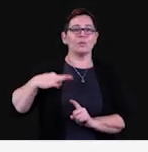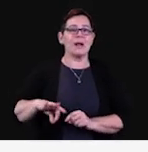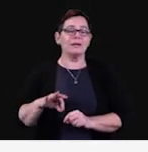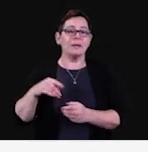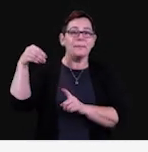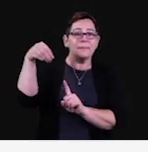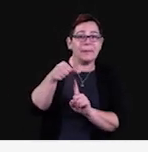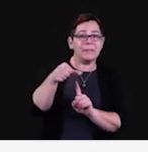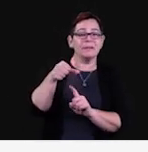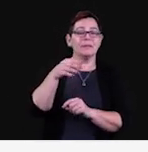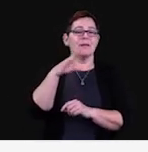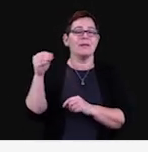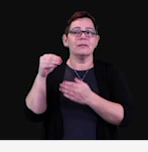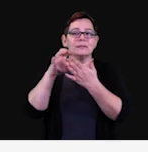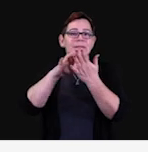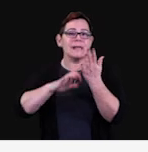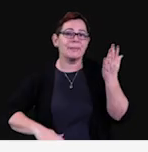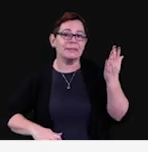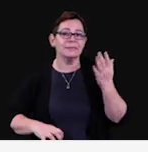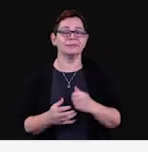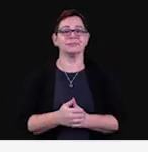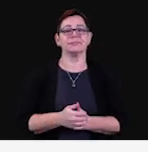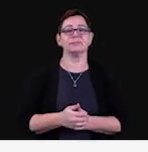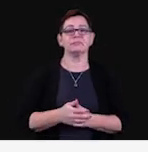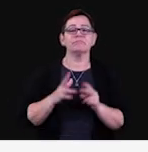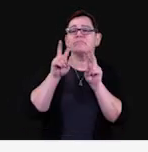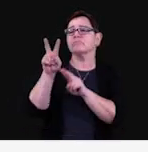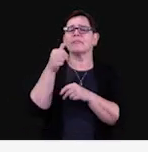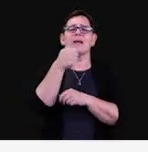For more information or to register for My Account, go to